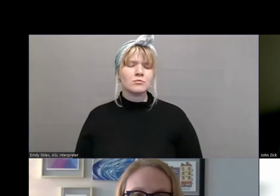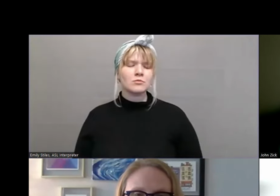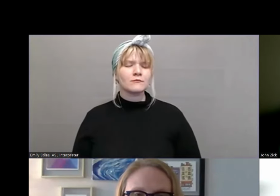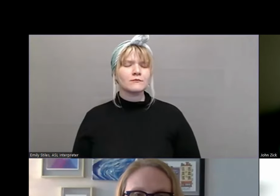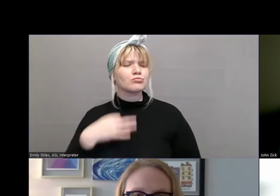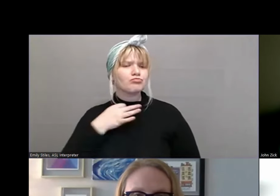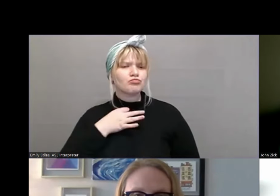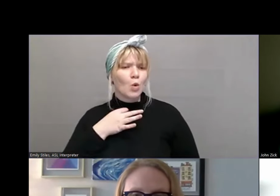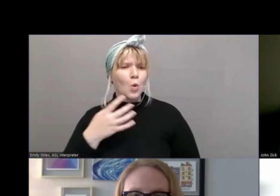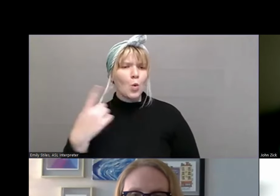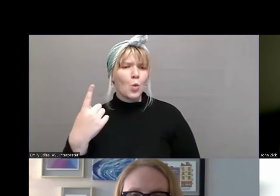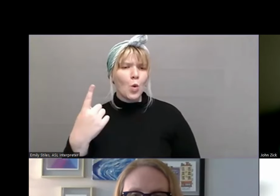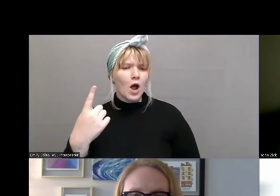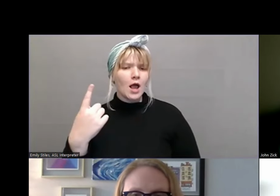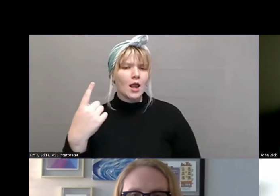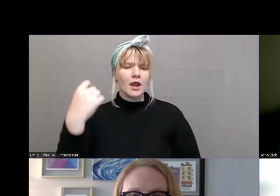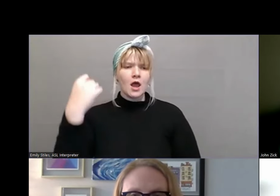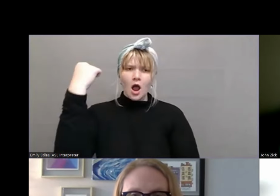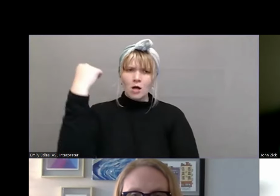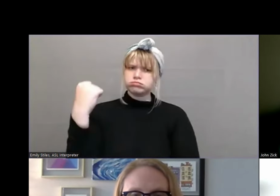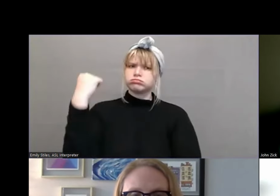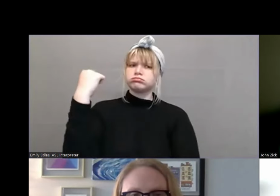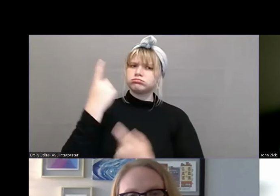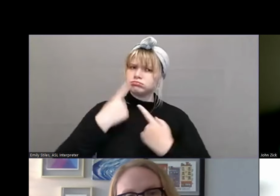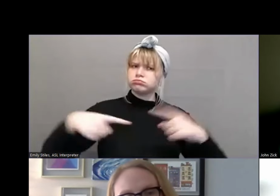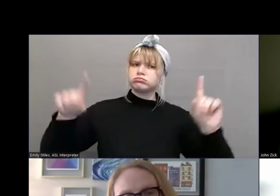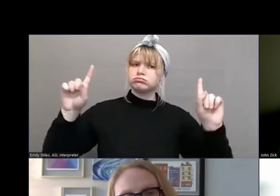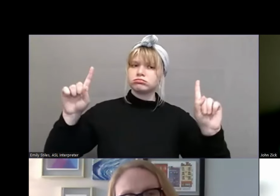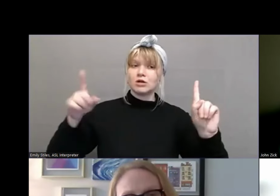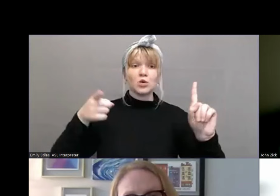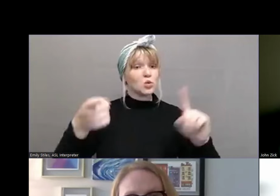would not have been able to reach without the partnership you have now?